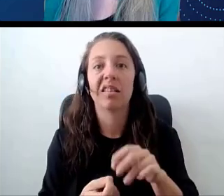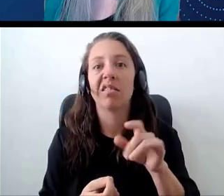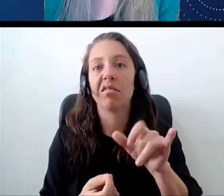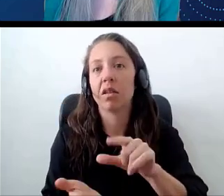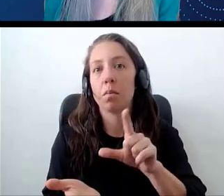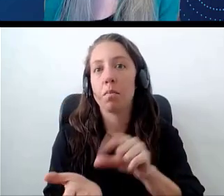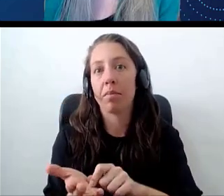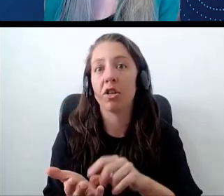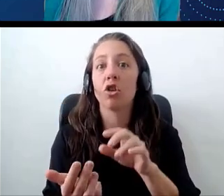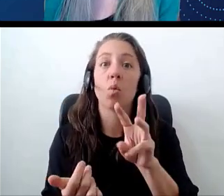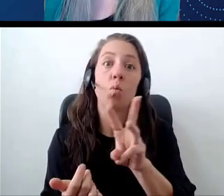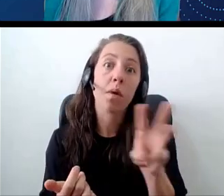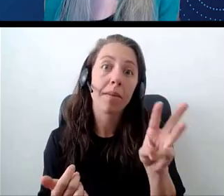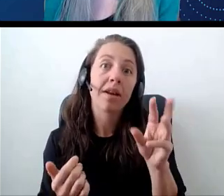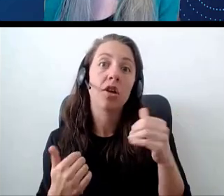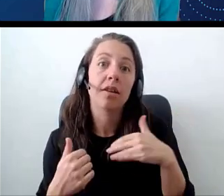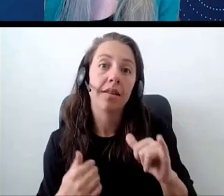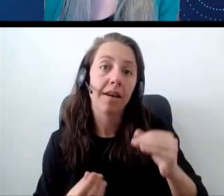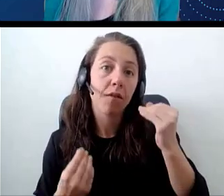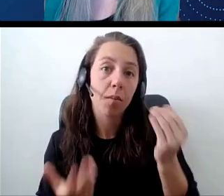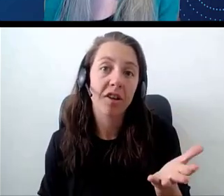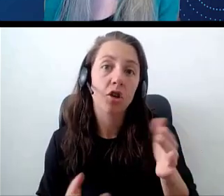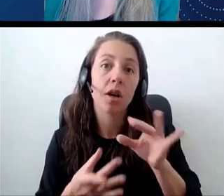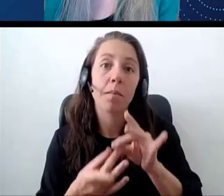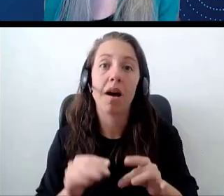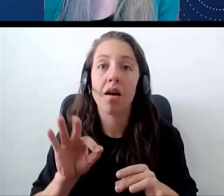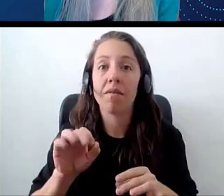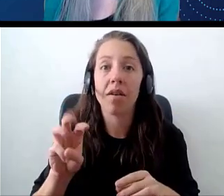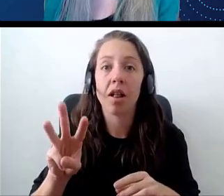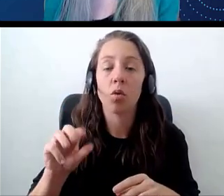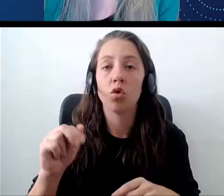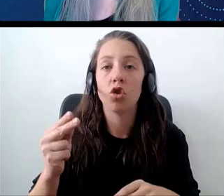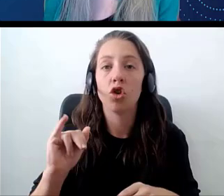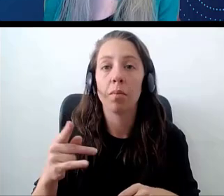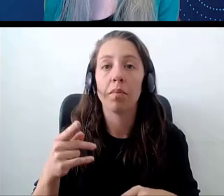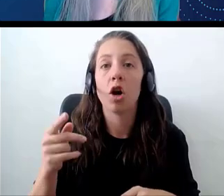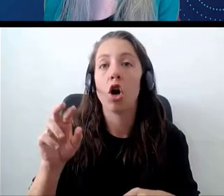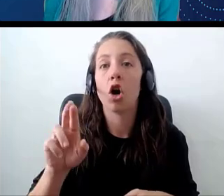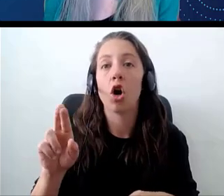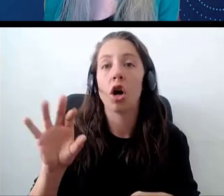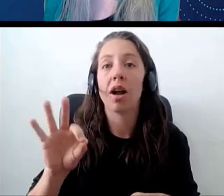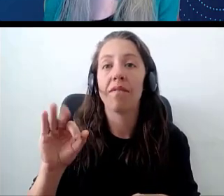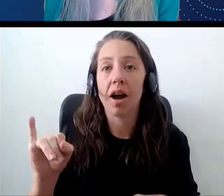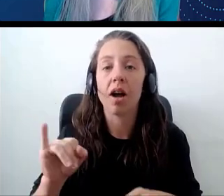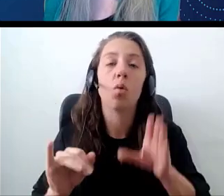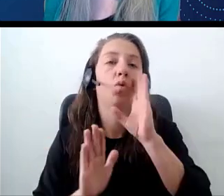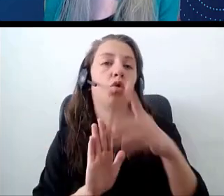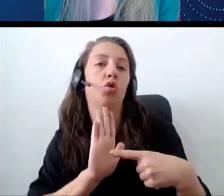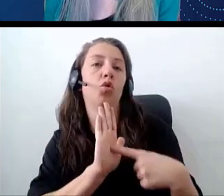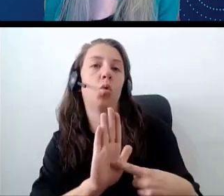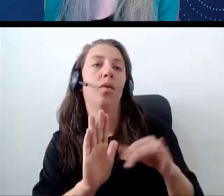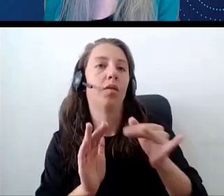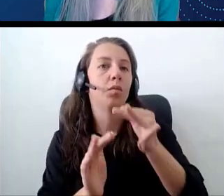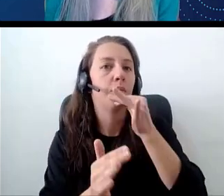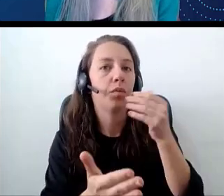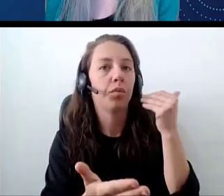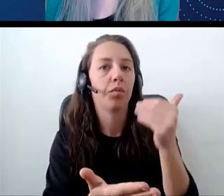about the fellowship RFI, it'll reflect the upcoming changes, found in that guide notice,